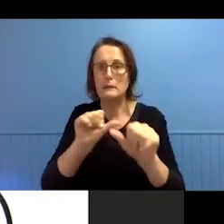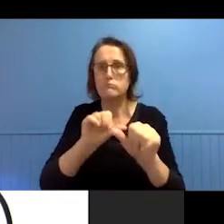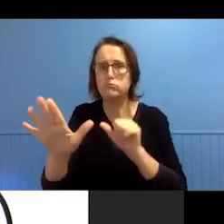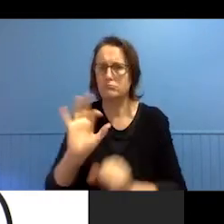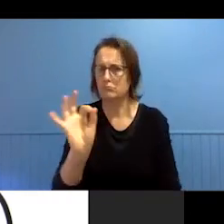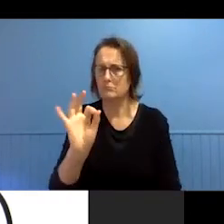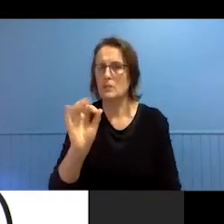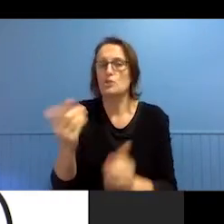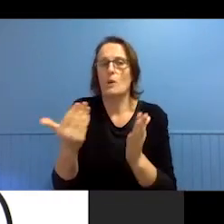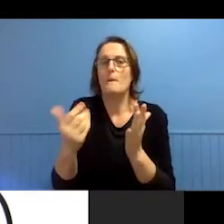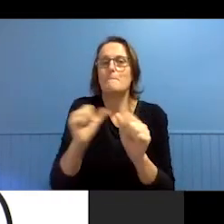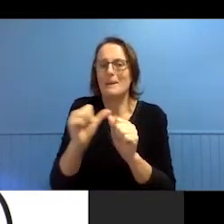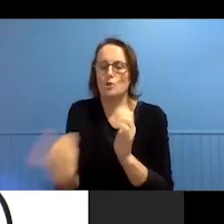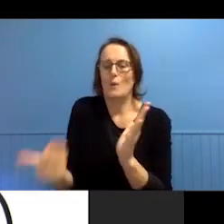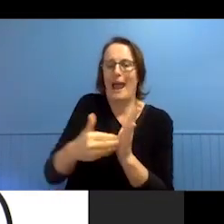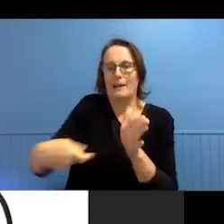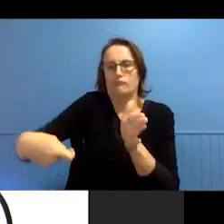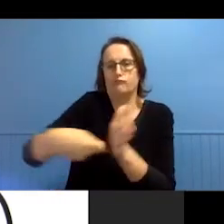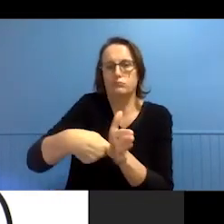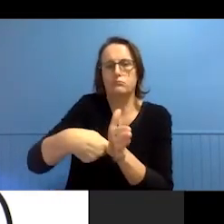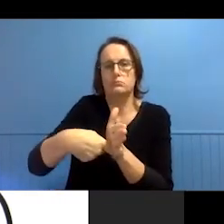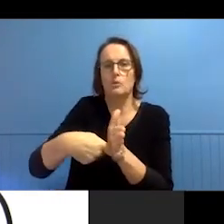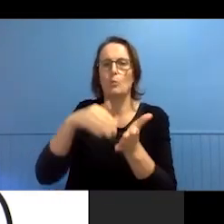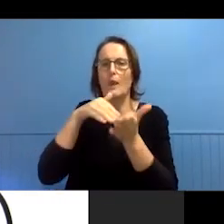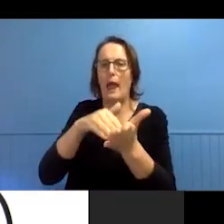this is really going to enhance the quality of your stream so much.